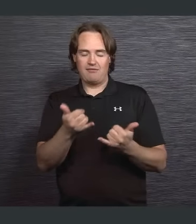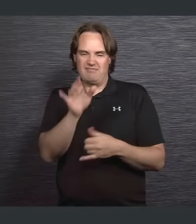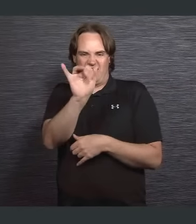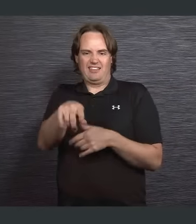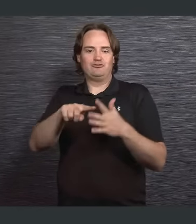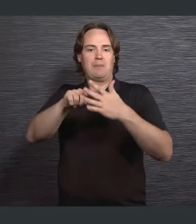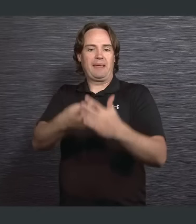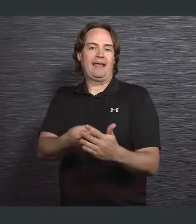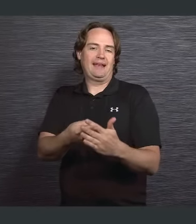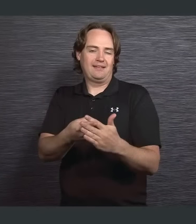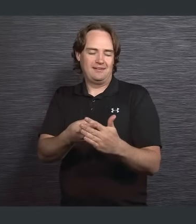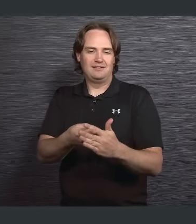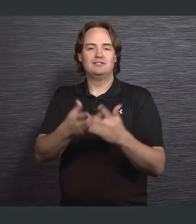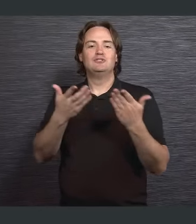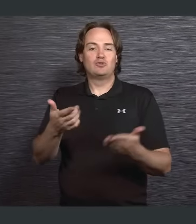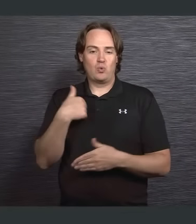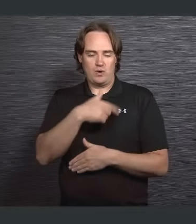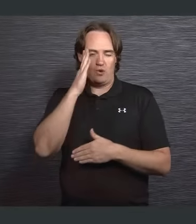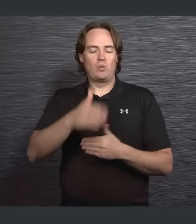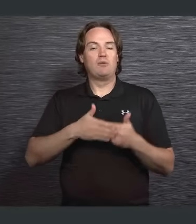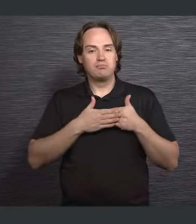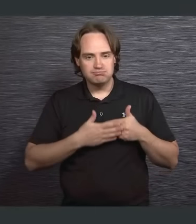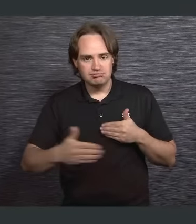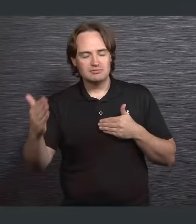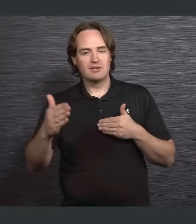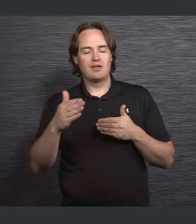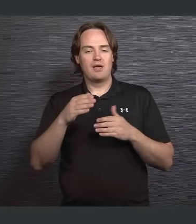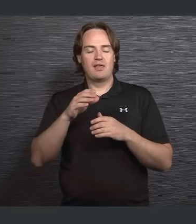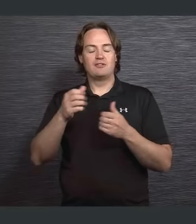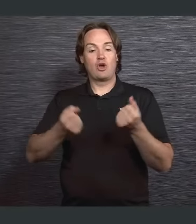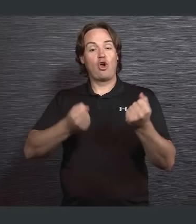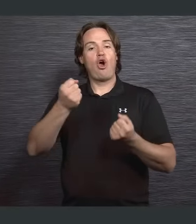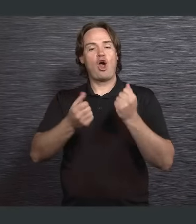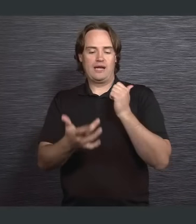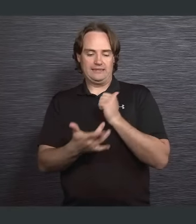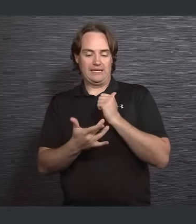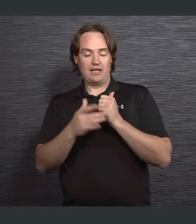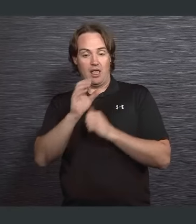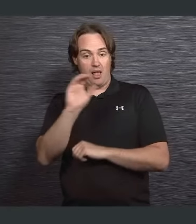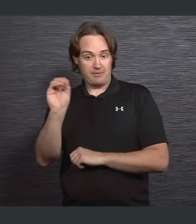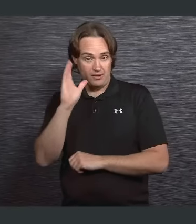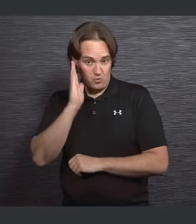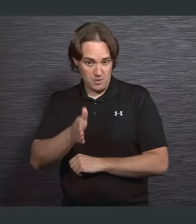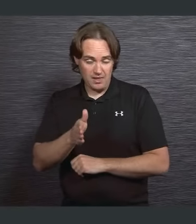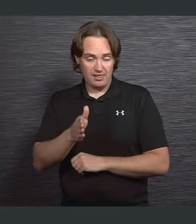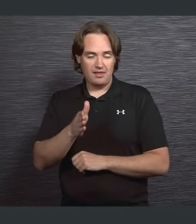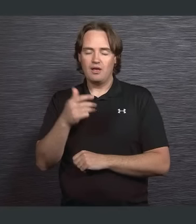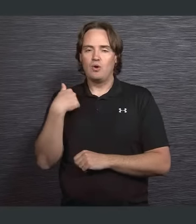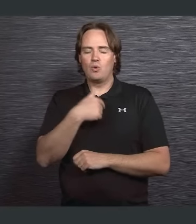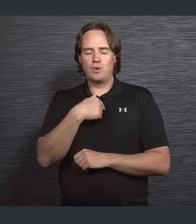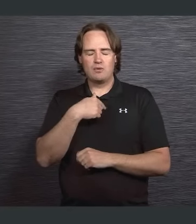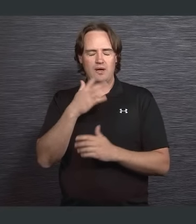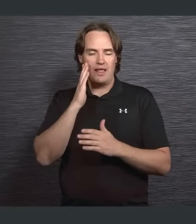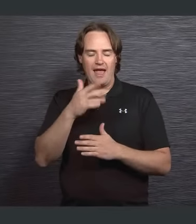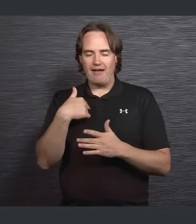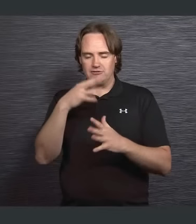We will proceed as a mobility tech company to connect diverse inspiration and pursue